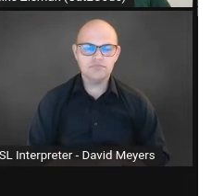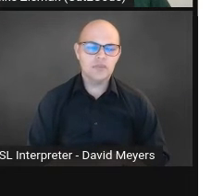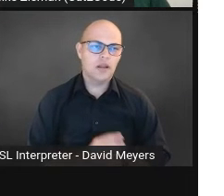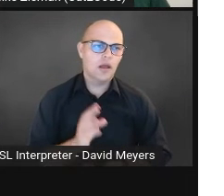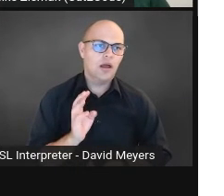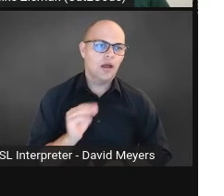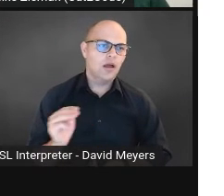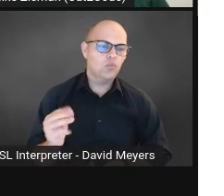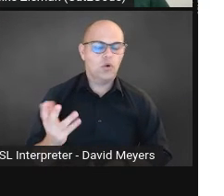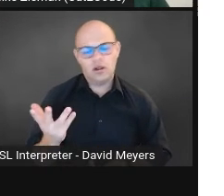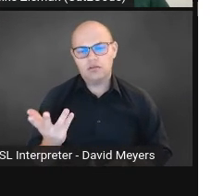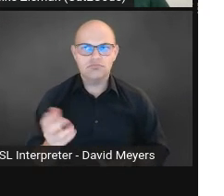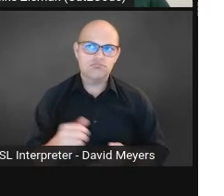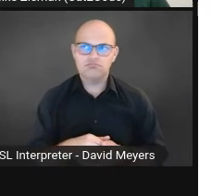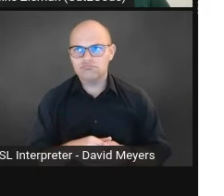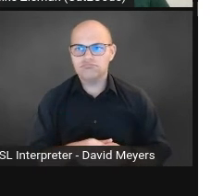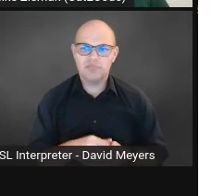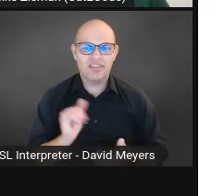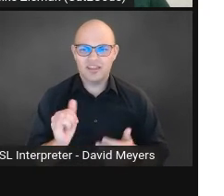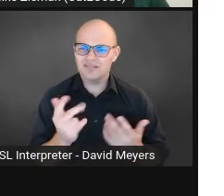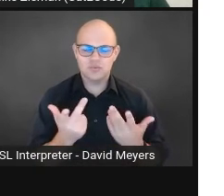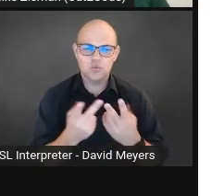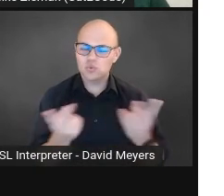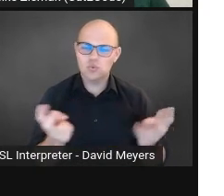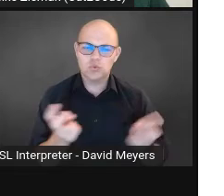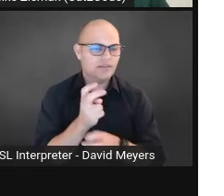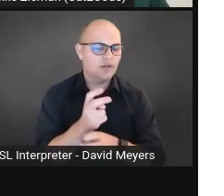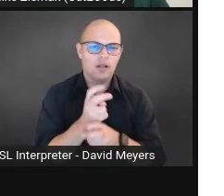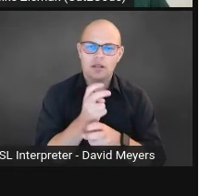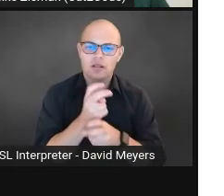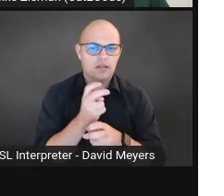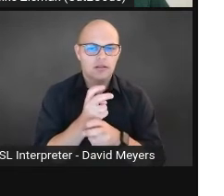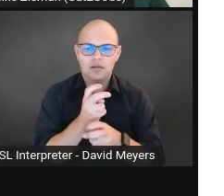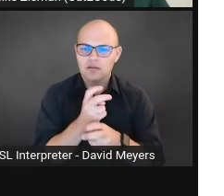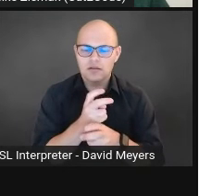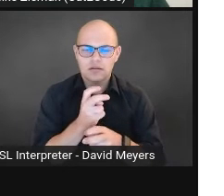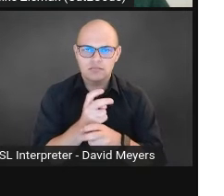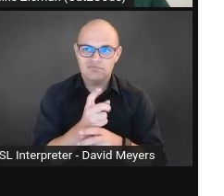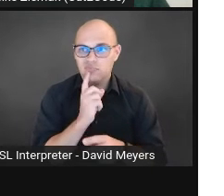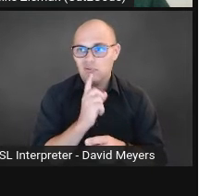that makes it very difficult if not impossible at all